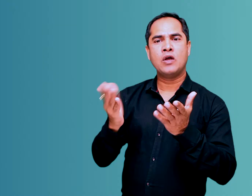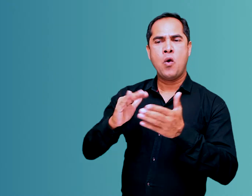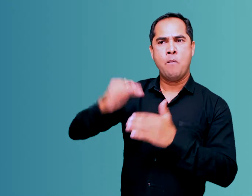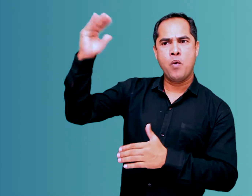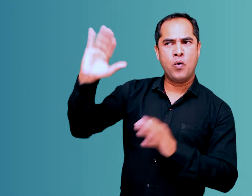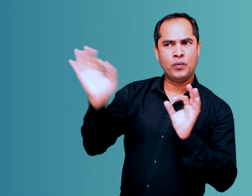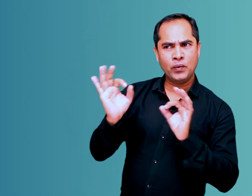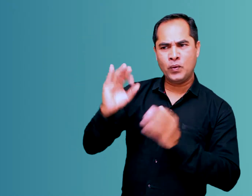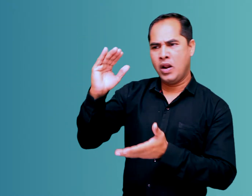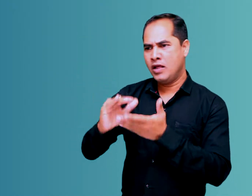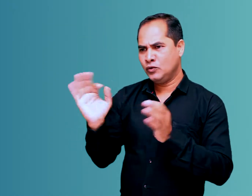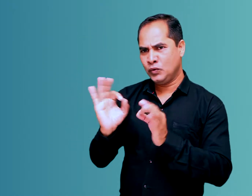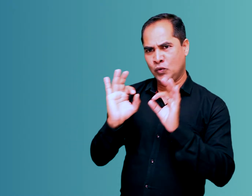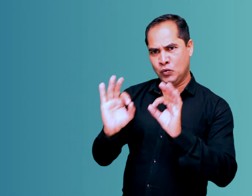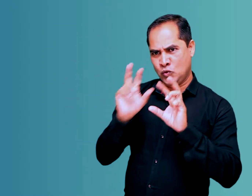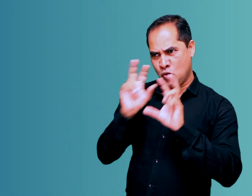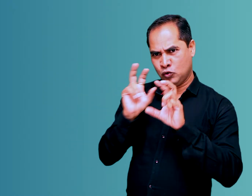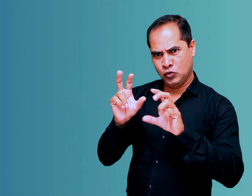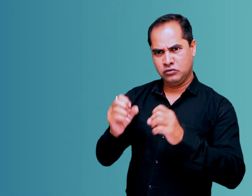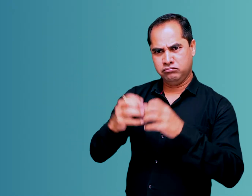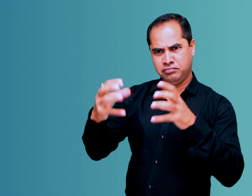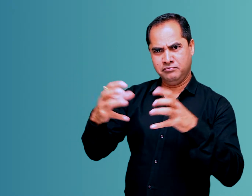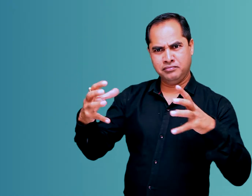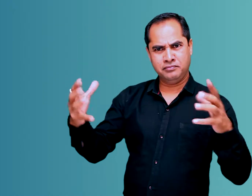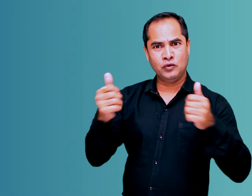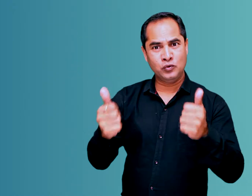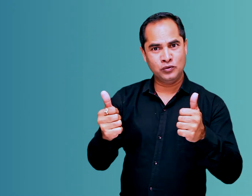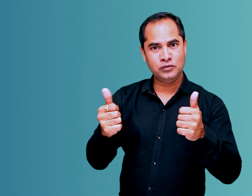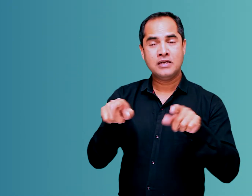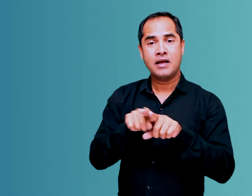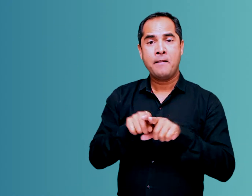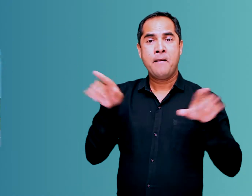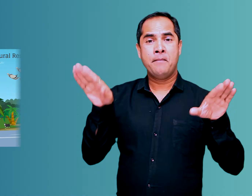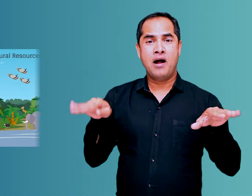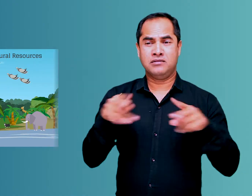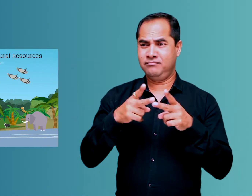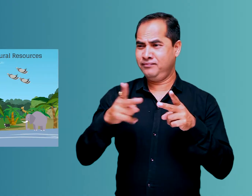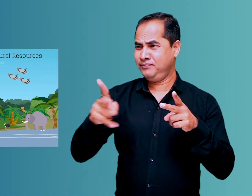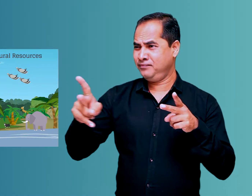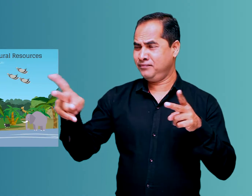We need to maintain a balance, and not go to the extremes, preserve the flora and preserve the fauna.